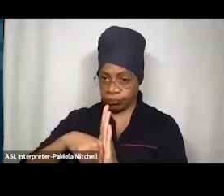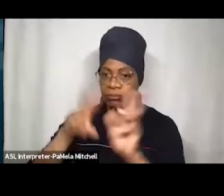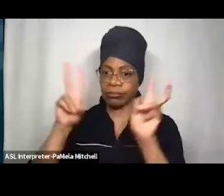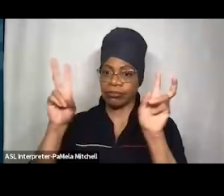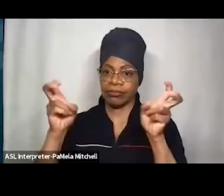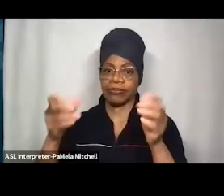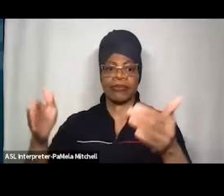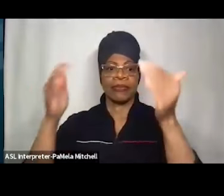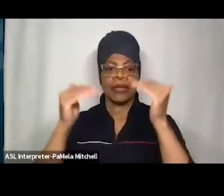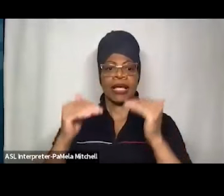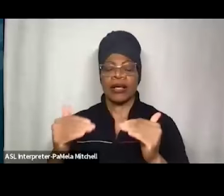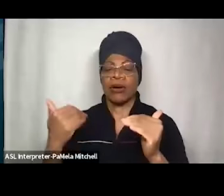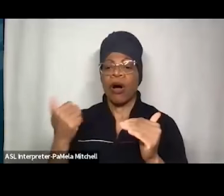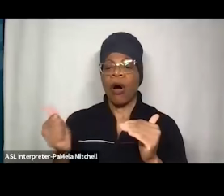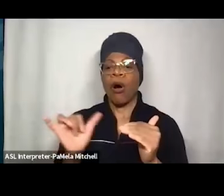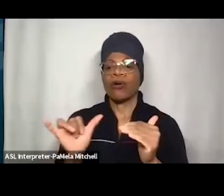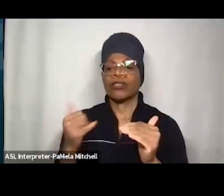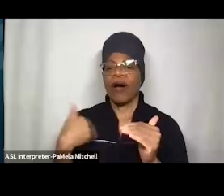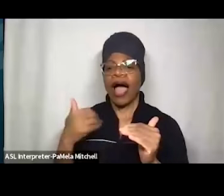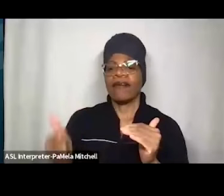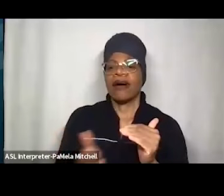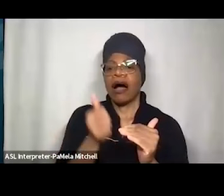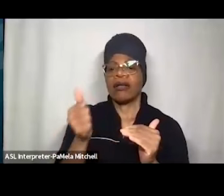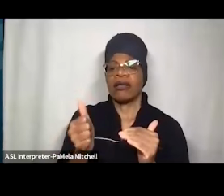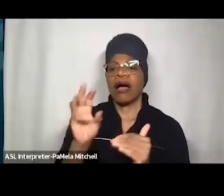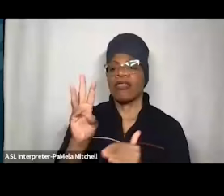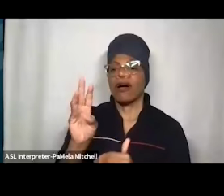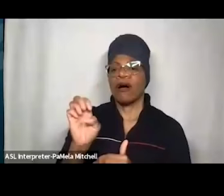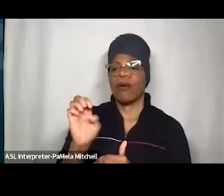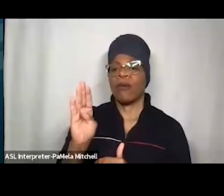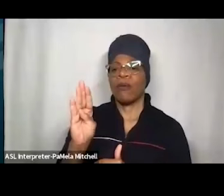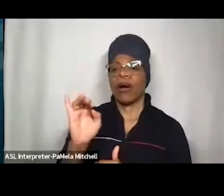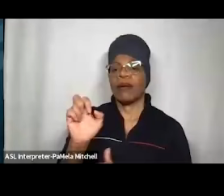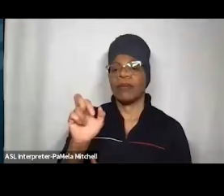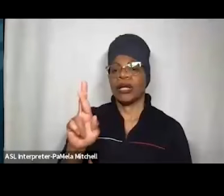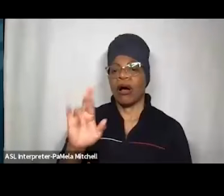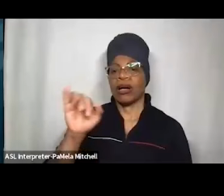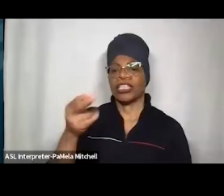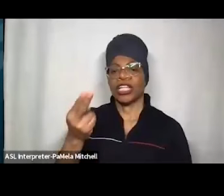Following that, we will also have another webinar on January 29th, Treating People Who Use Meth